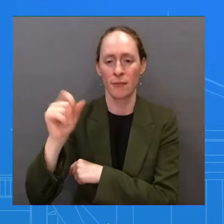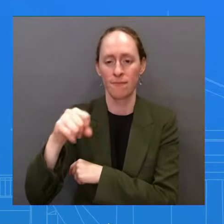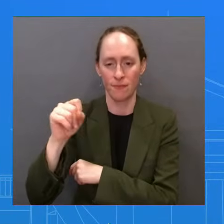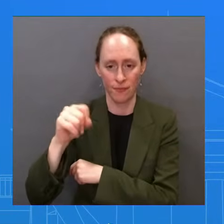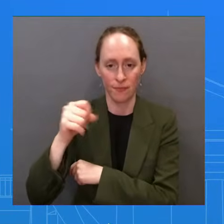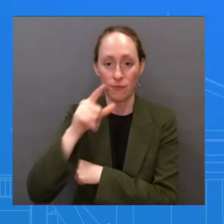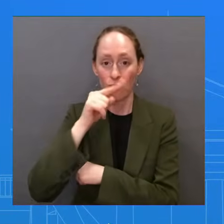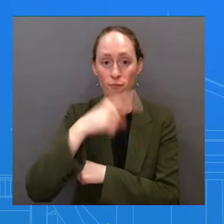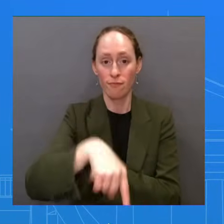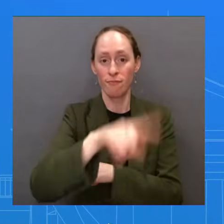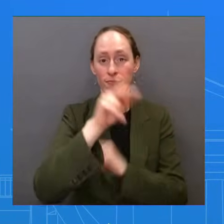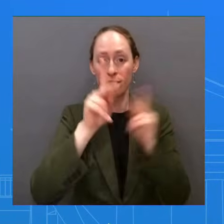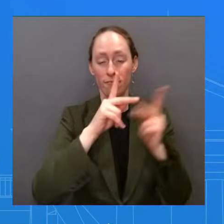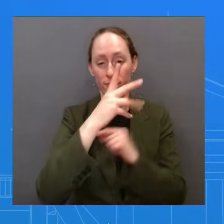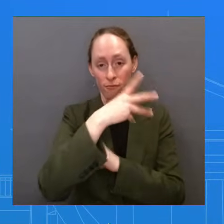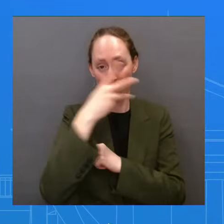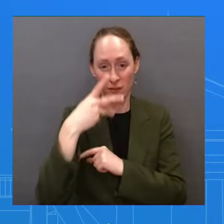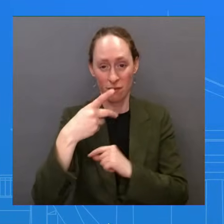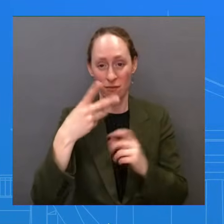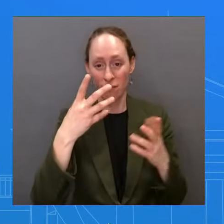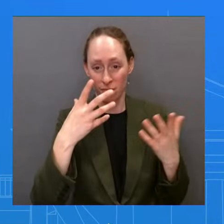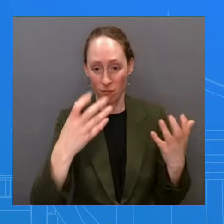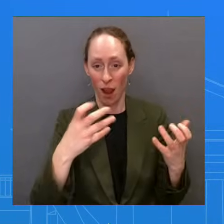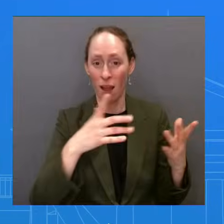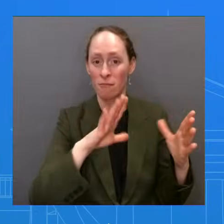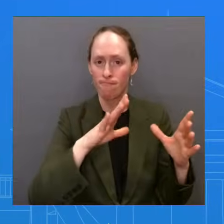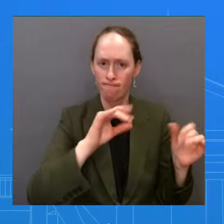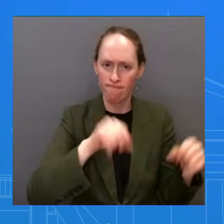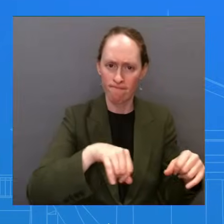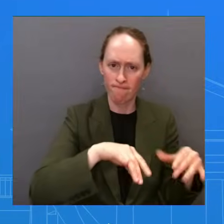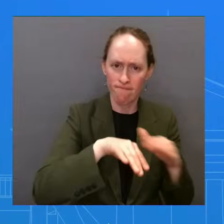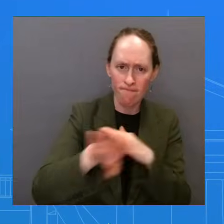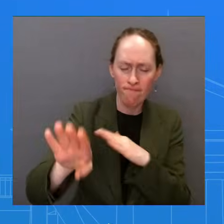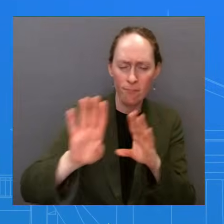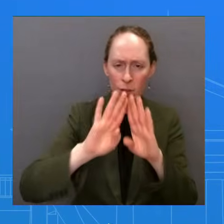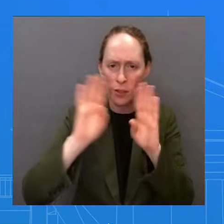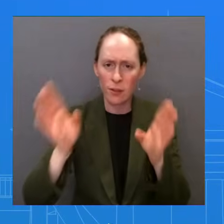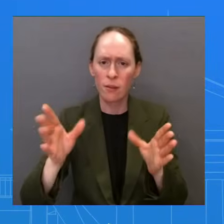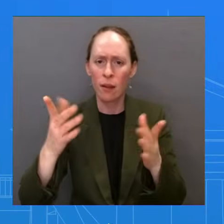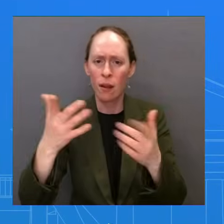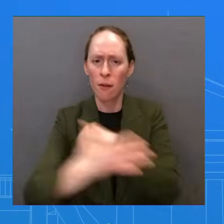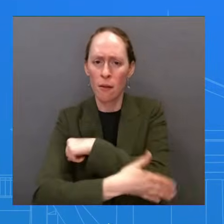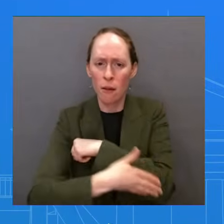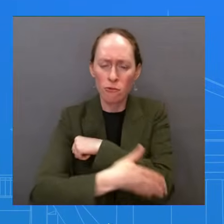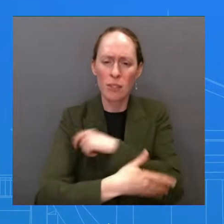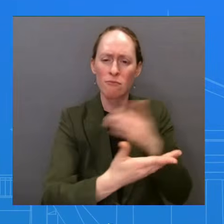instead of sending active military personnel? Ms. Jean-Pierre: So, look -- and I want to be clear -- the active military, as I just explained